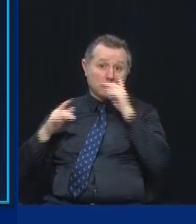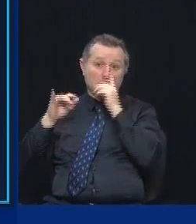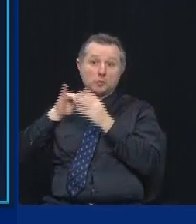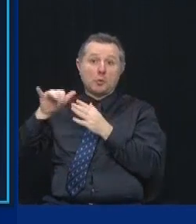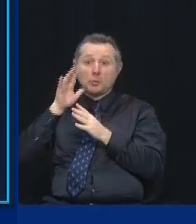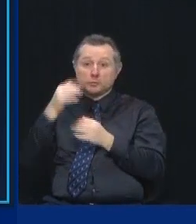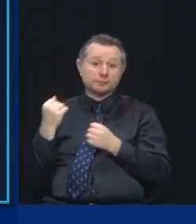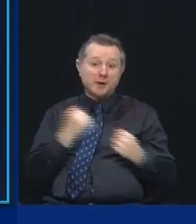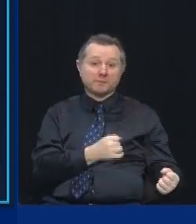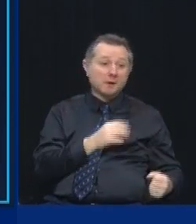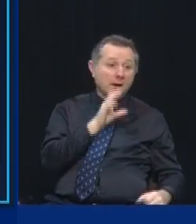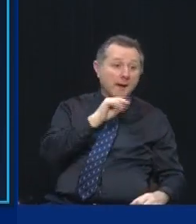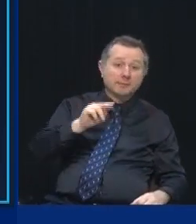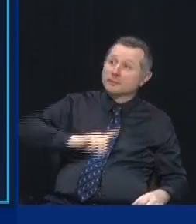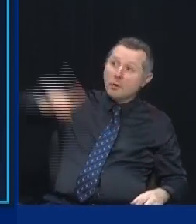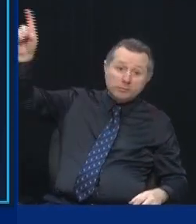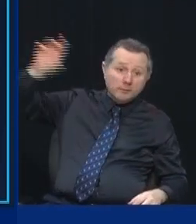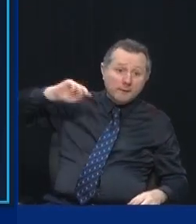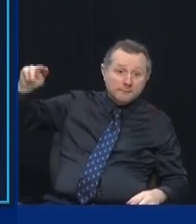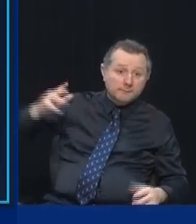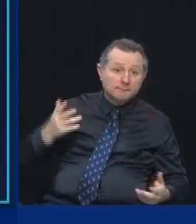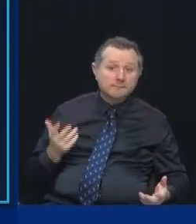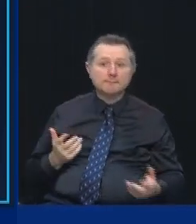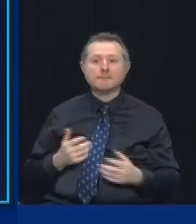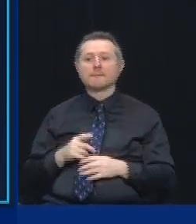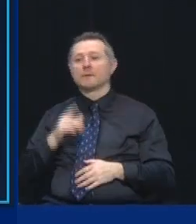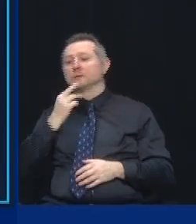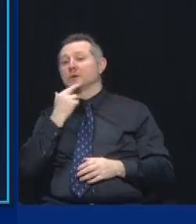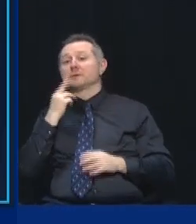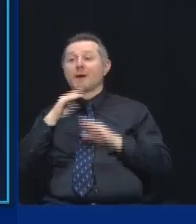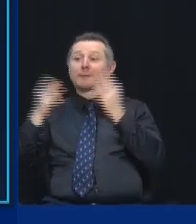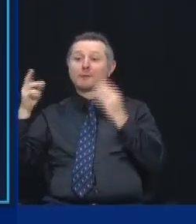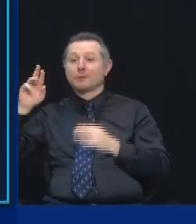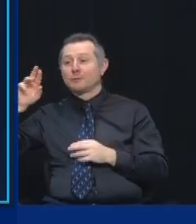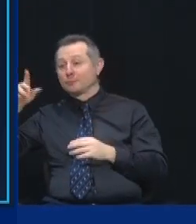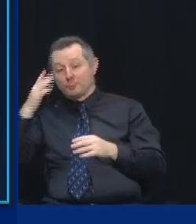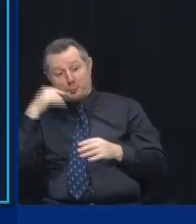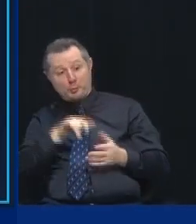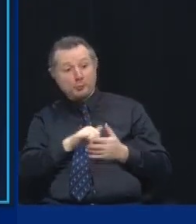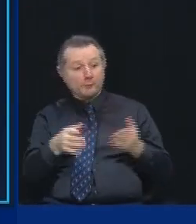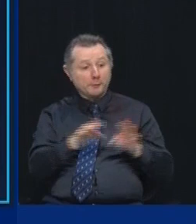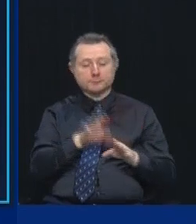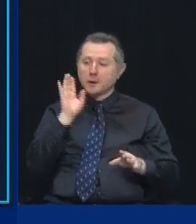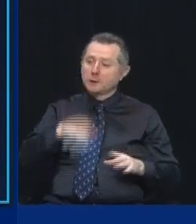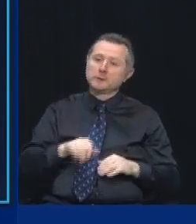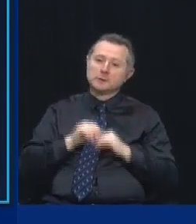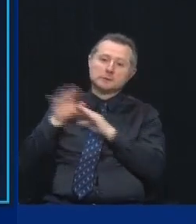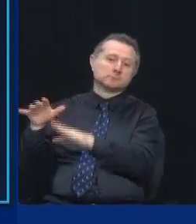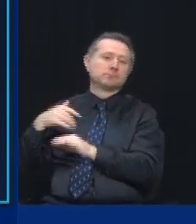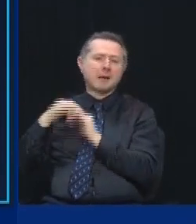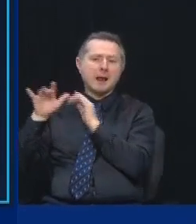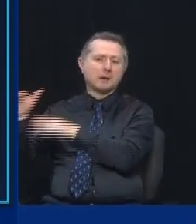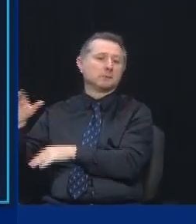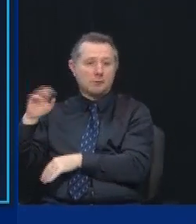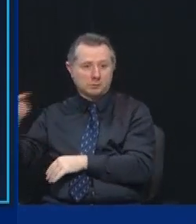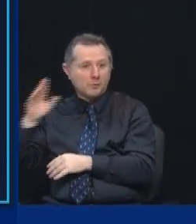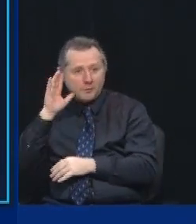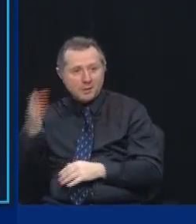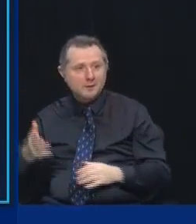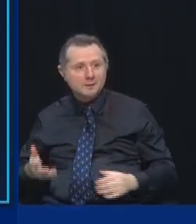YOU'LL DRIVE PEOPLE FROM CONNECTICUT TO COME TO NEW YORK. OR YOU'LL DRIVE PEOPLE FROM NEW YORK TO CONNECTICUT.